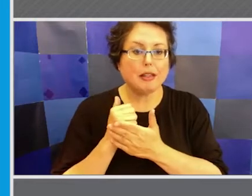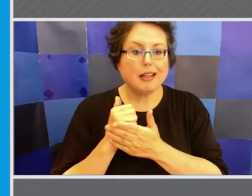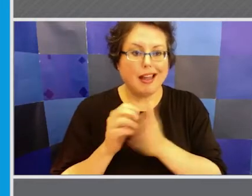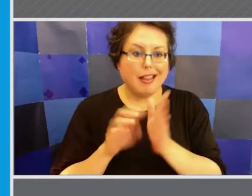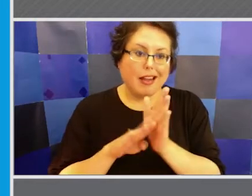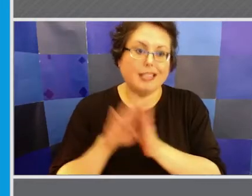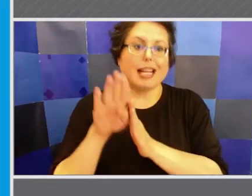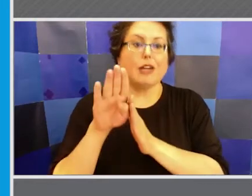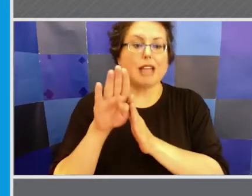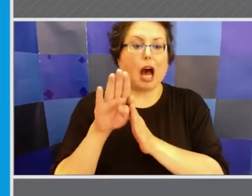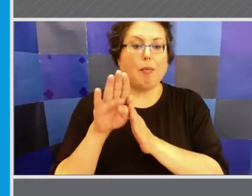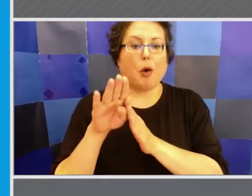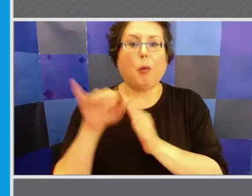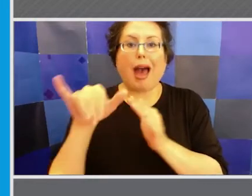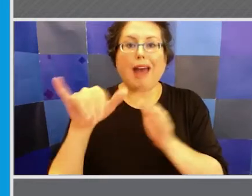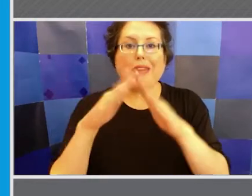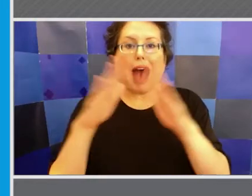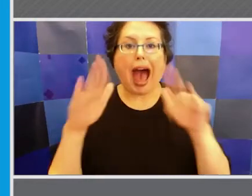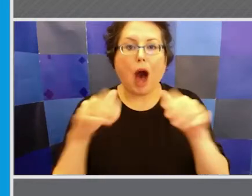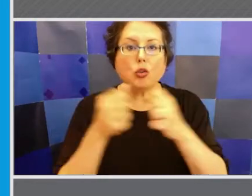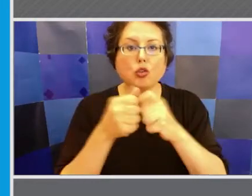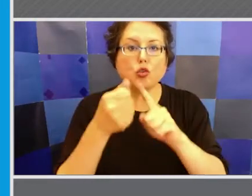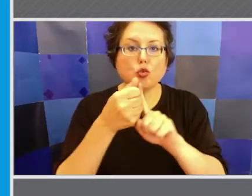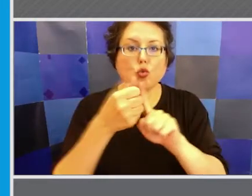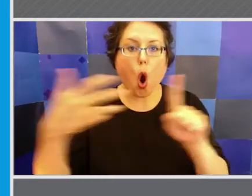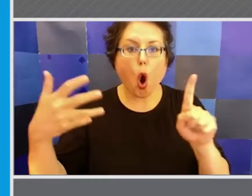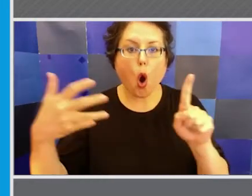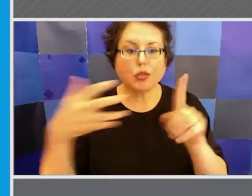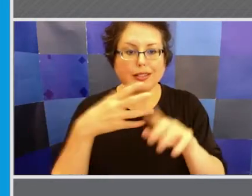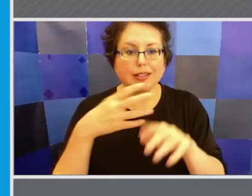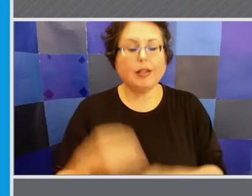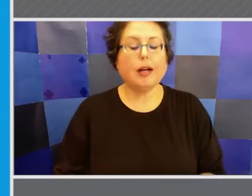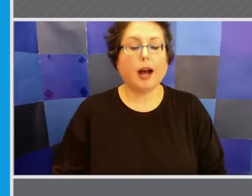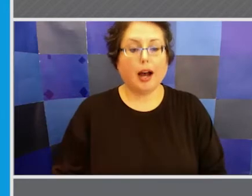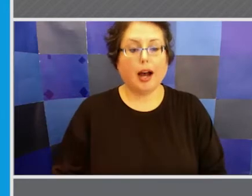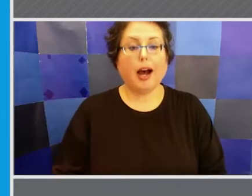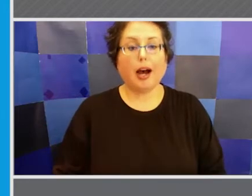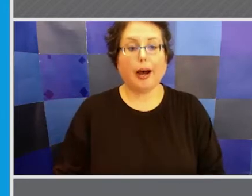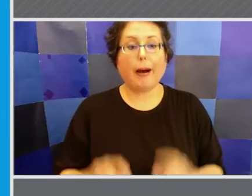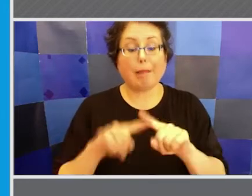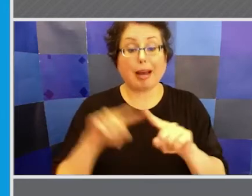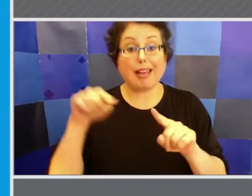size and the income level, but this is updated every year, and we base